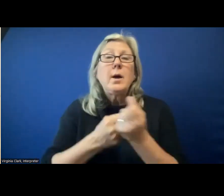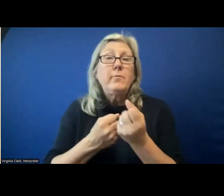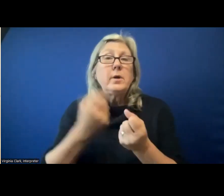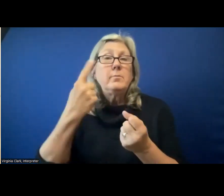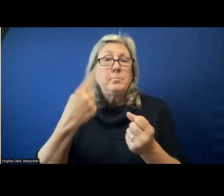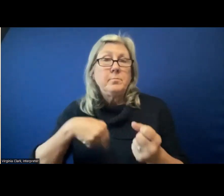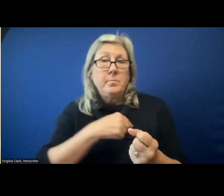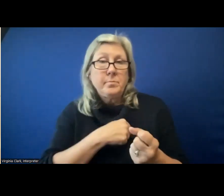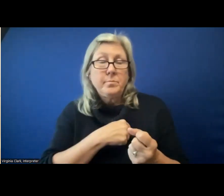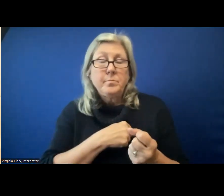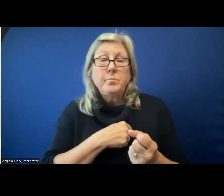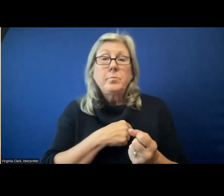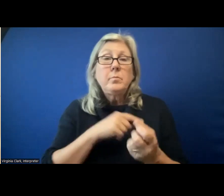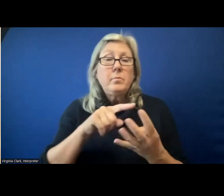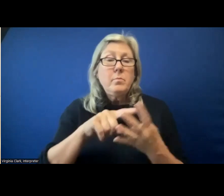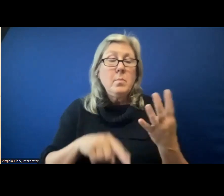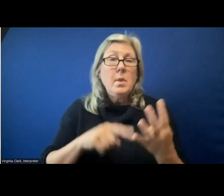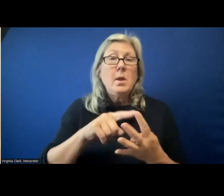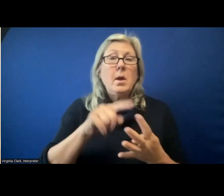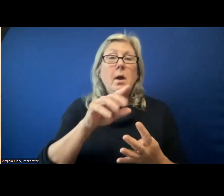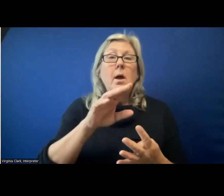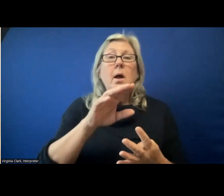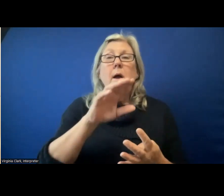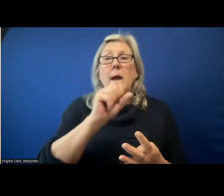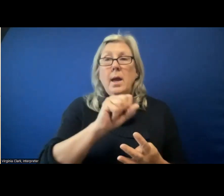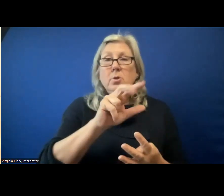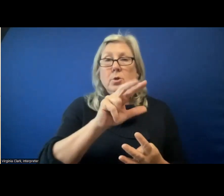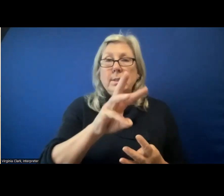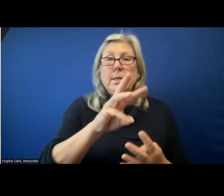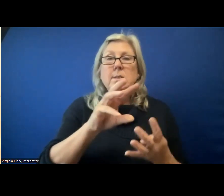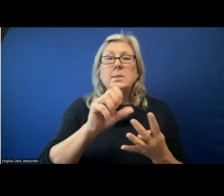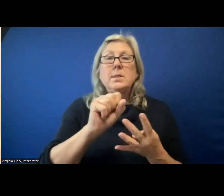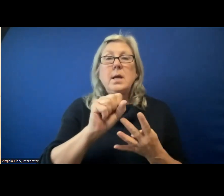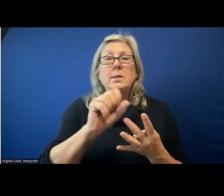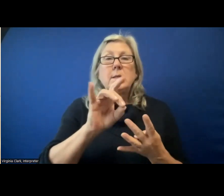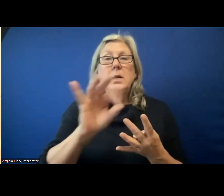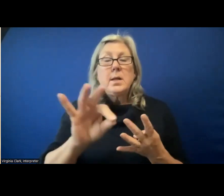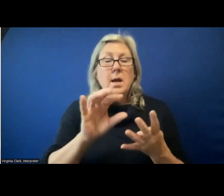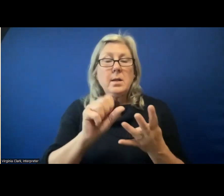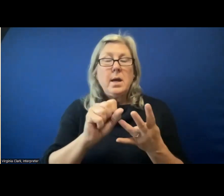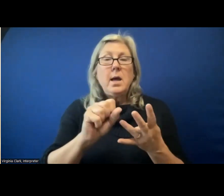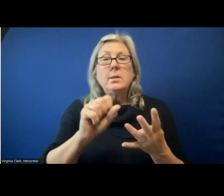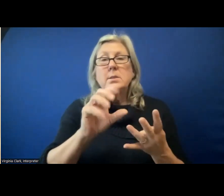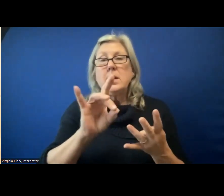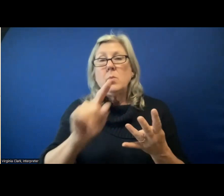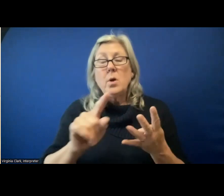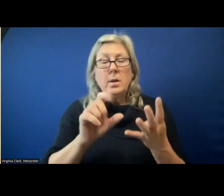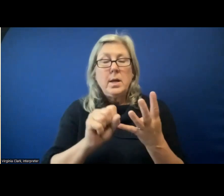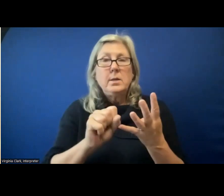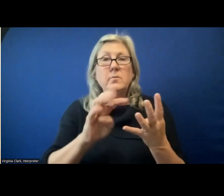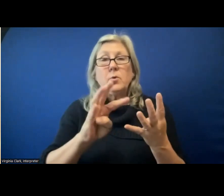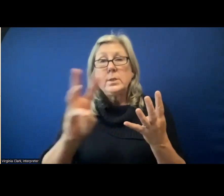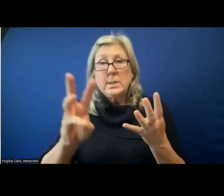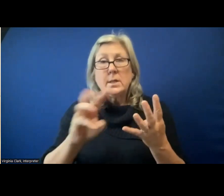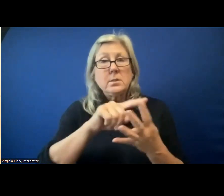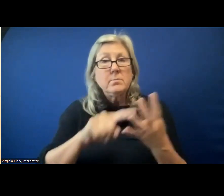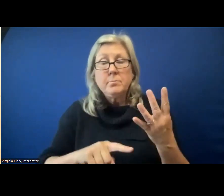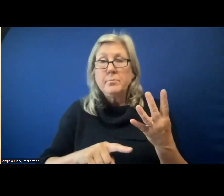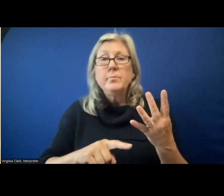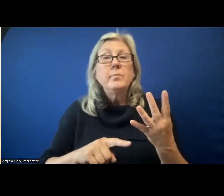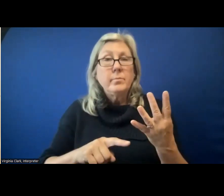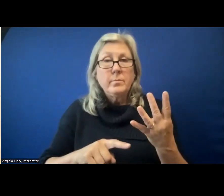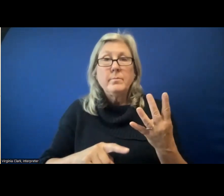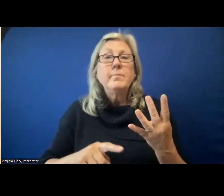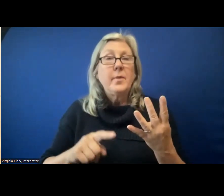Those bills included S36, S89, S91, S46. The bills were heard in the senate judiciary committee,